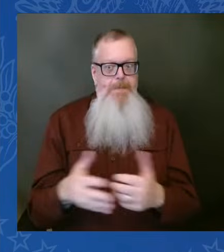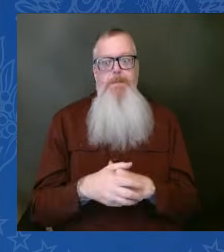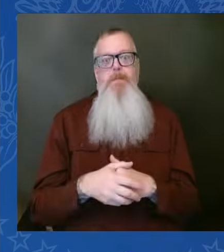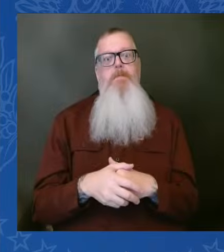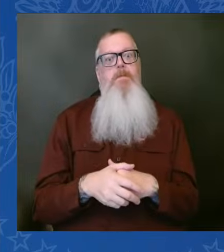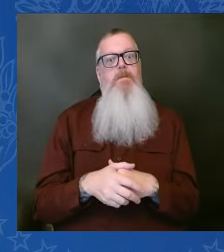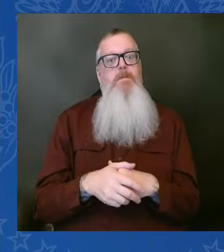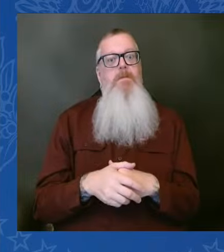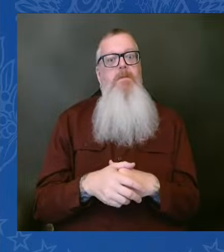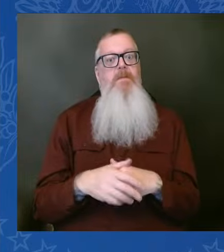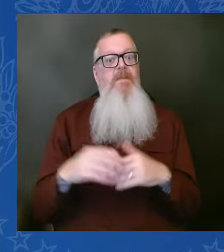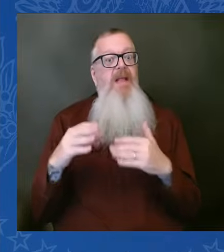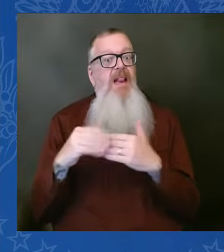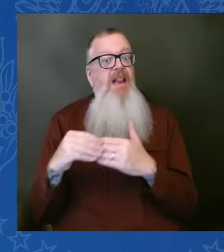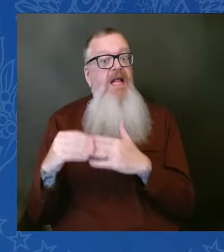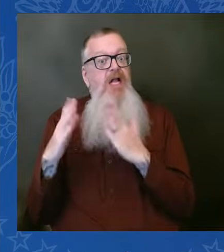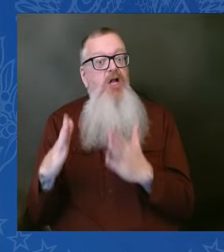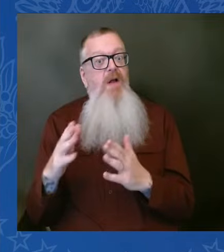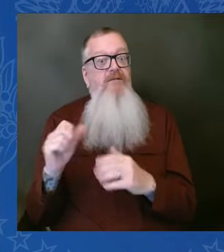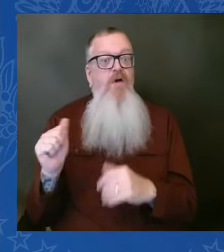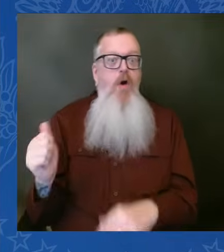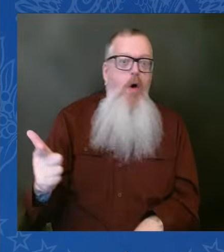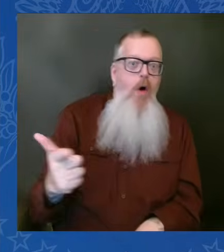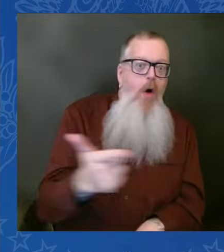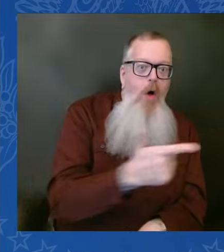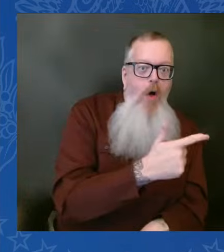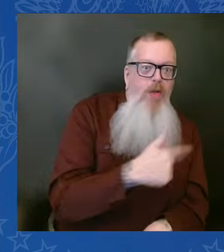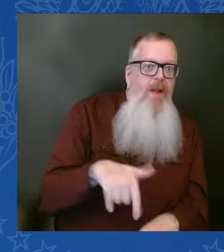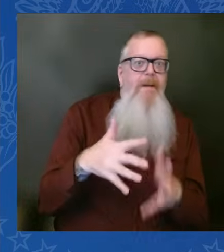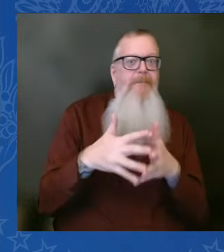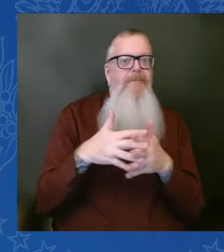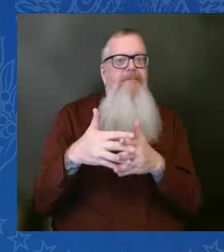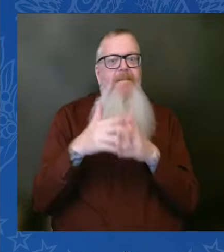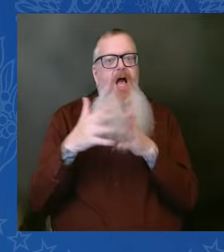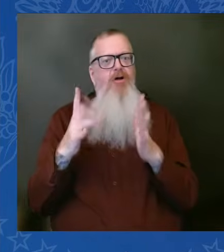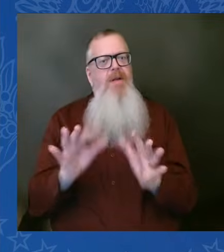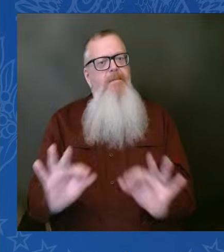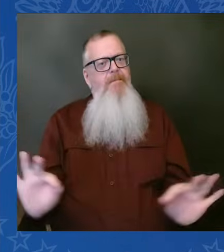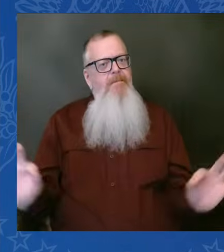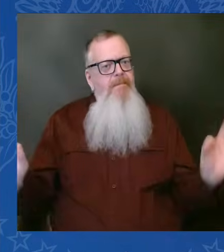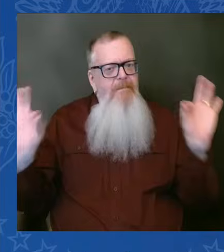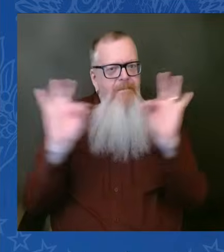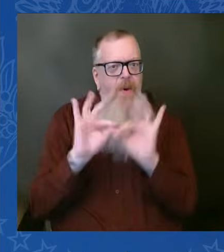And I believe the economy I’m leaving at the moment -- and others could do better than I did;